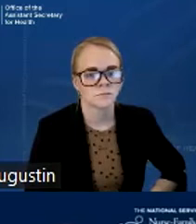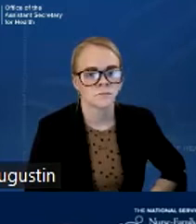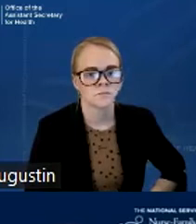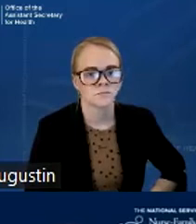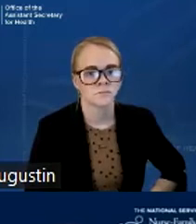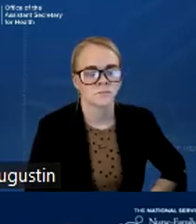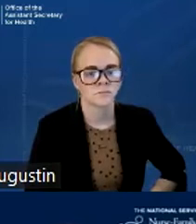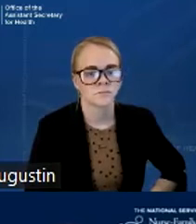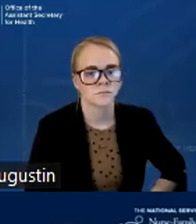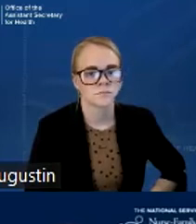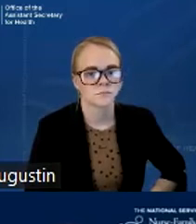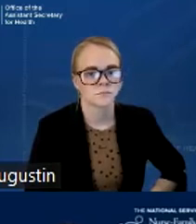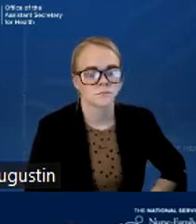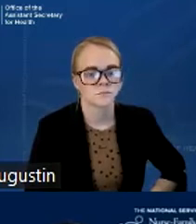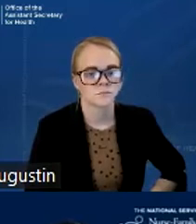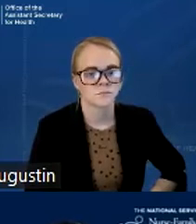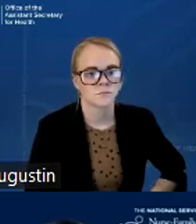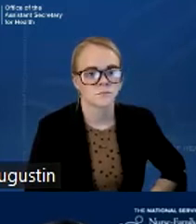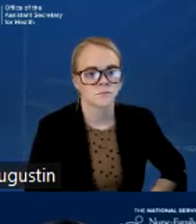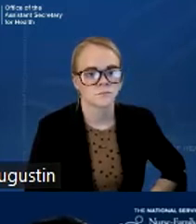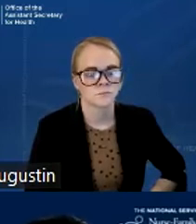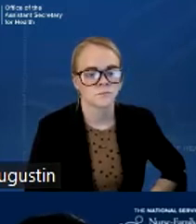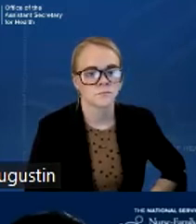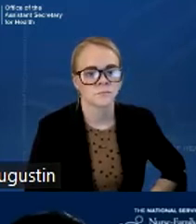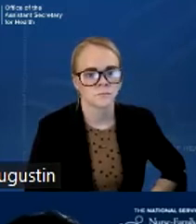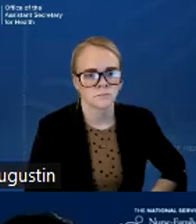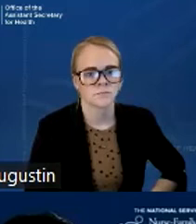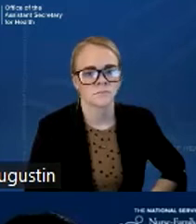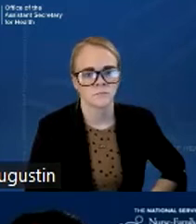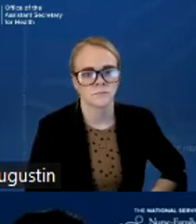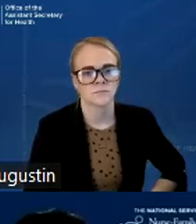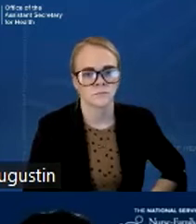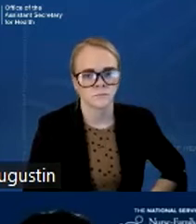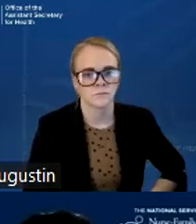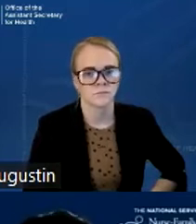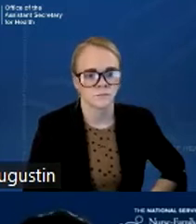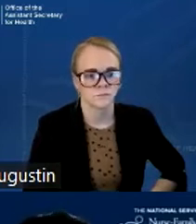advocate for billing reimbursement for cardiac health.